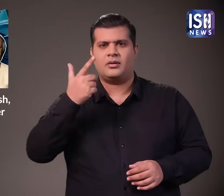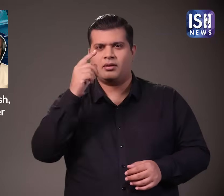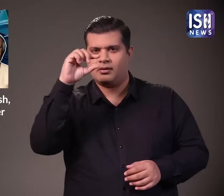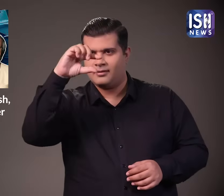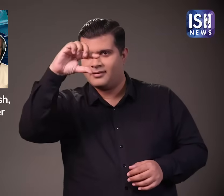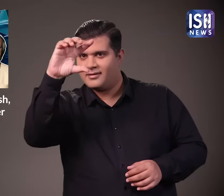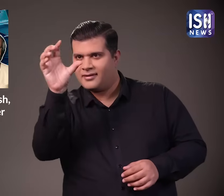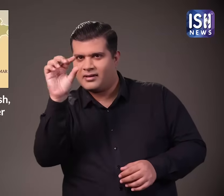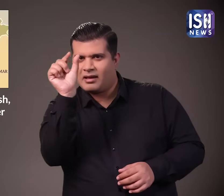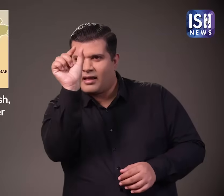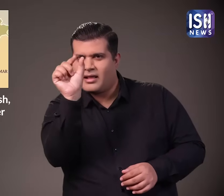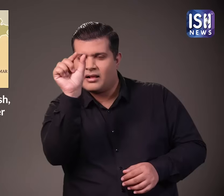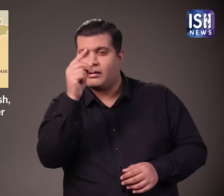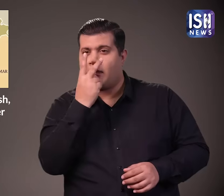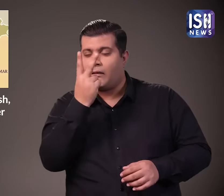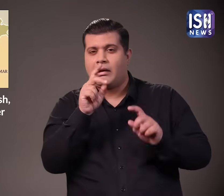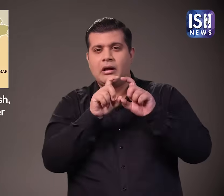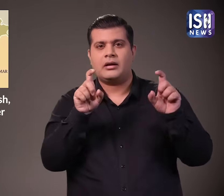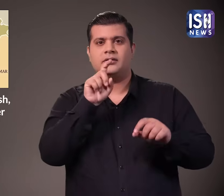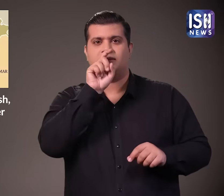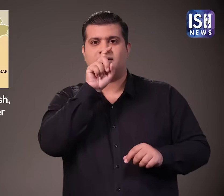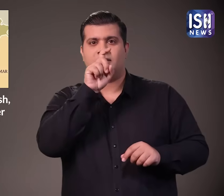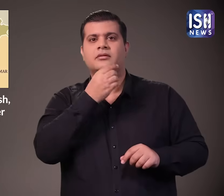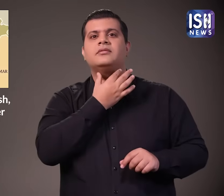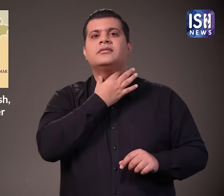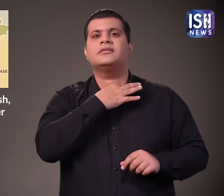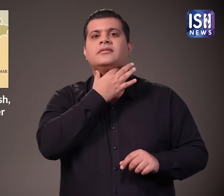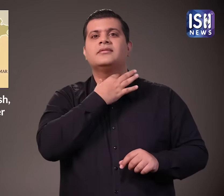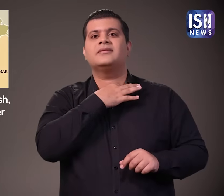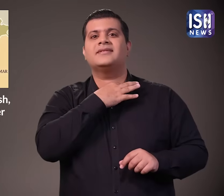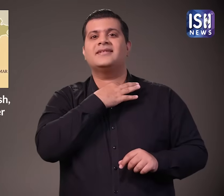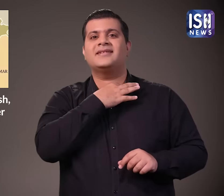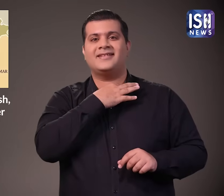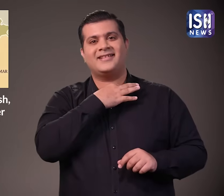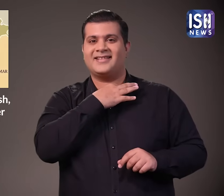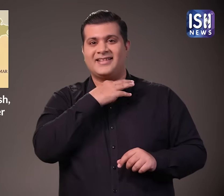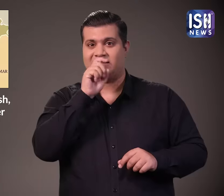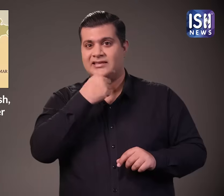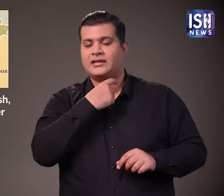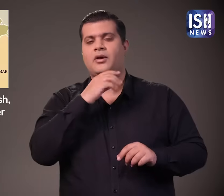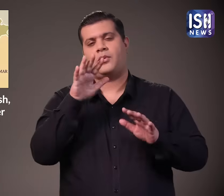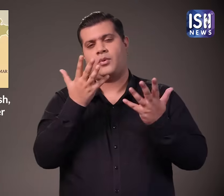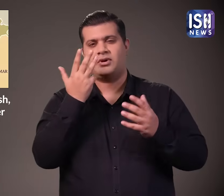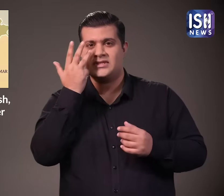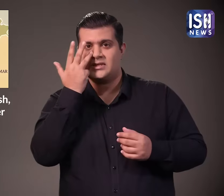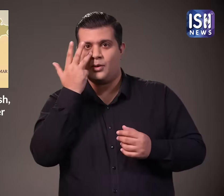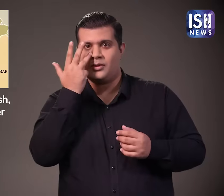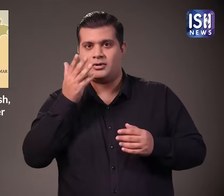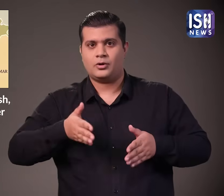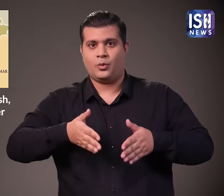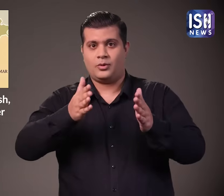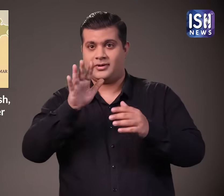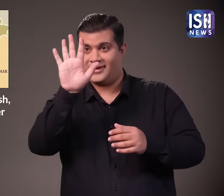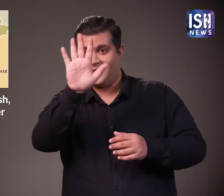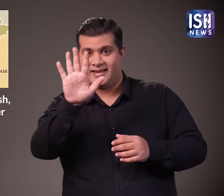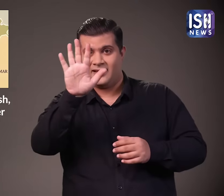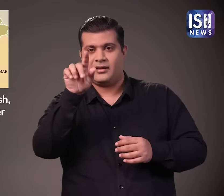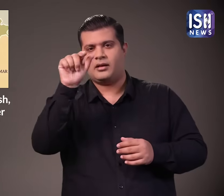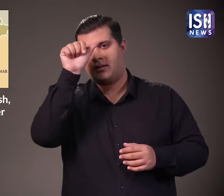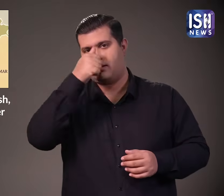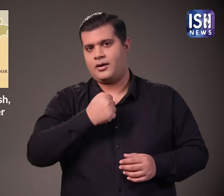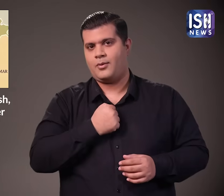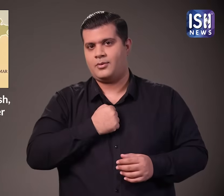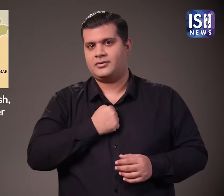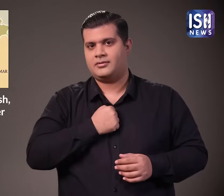Again if you notice, there is a small corridor called 'Chicken’s Neck’ or ‘Siliguri Corridor’ in India.